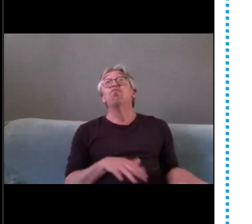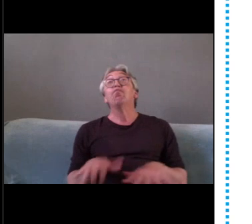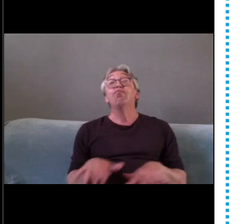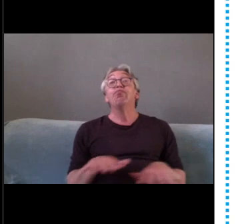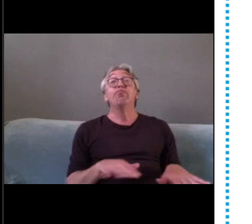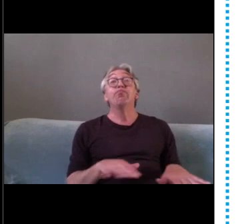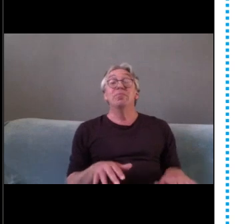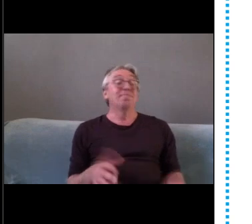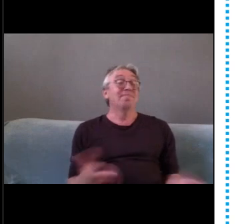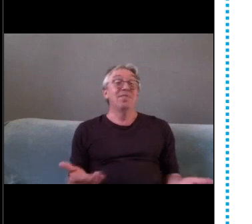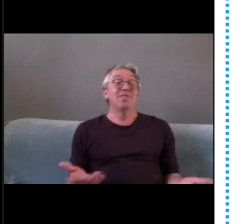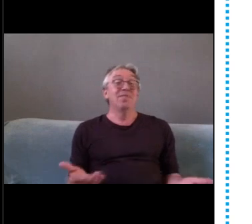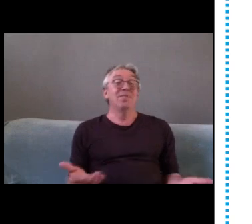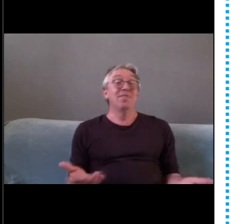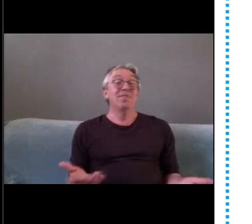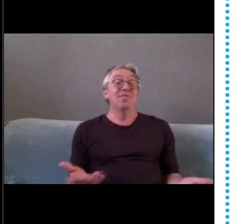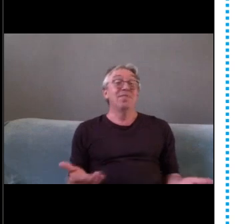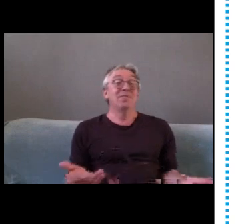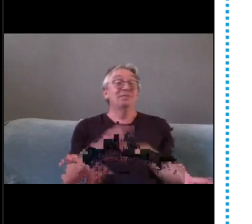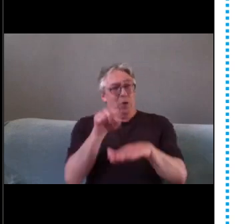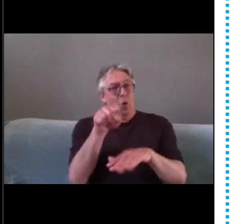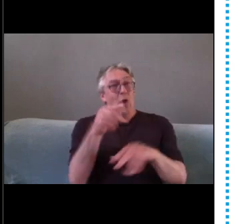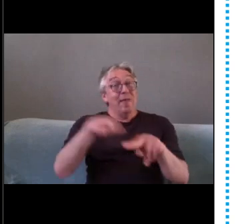to the relevant Minister in your country dealing